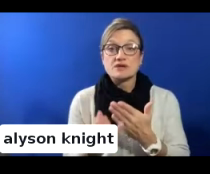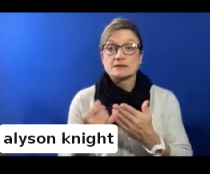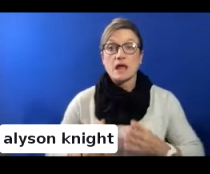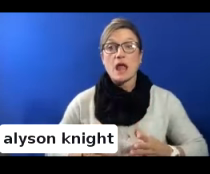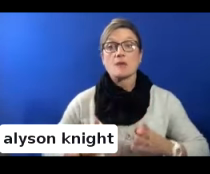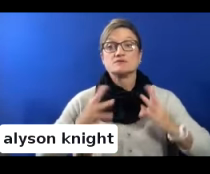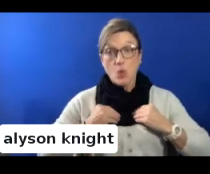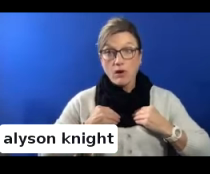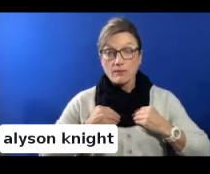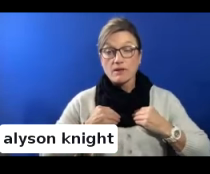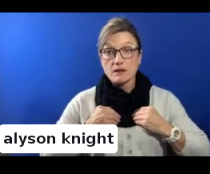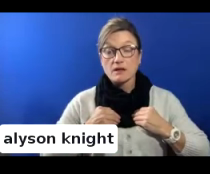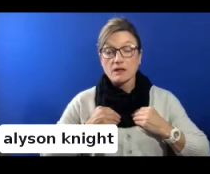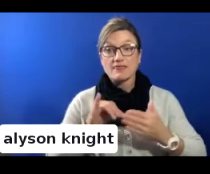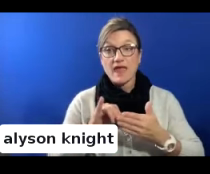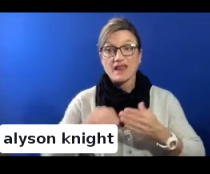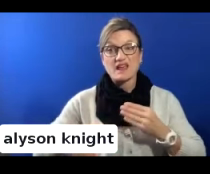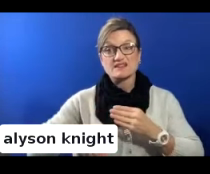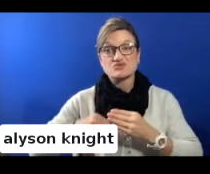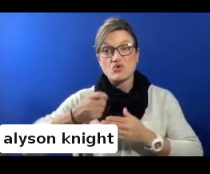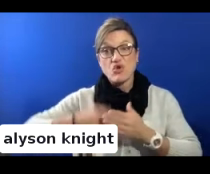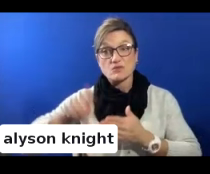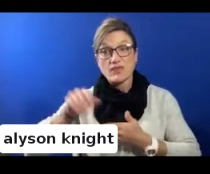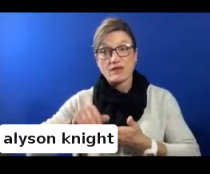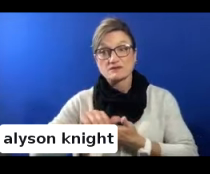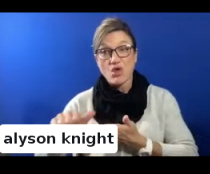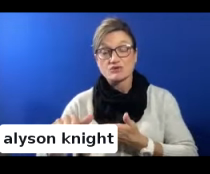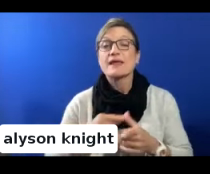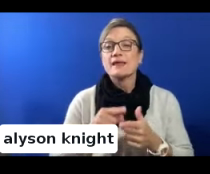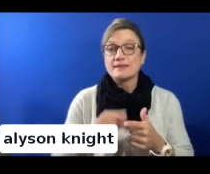additional costs, then we would need to do a budget revision.